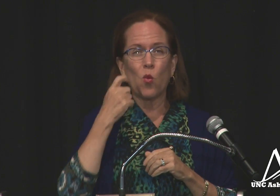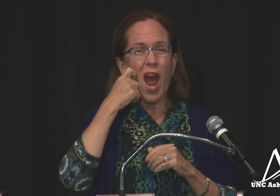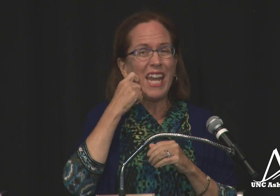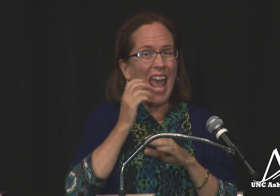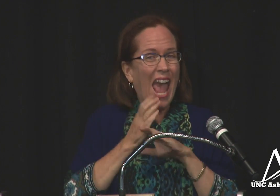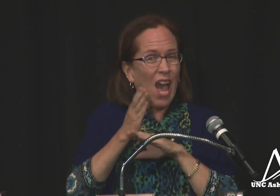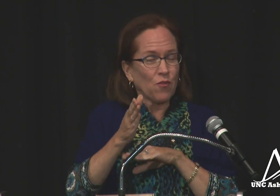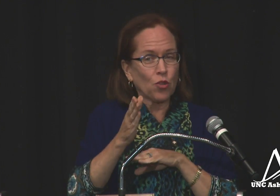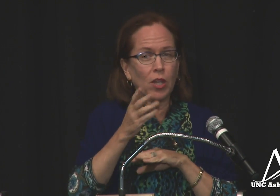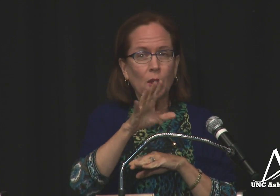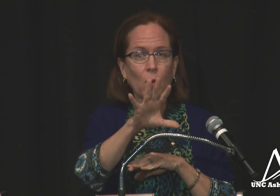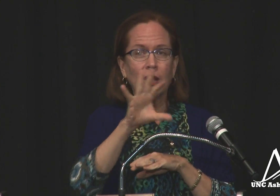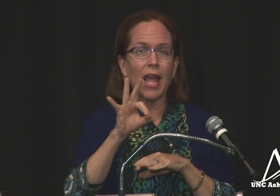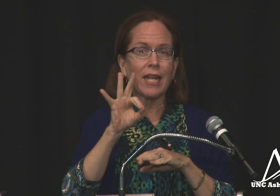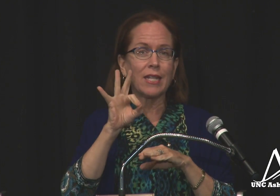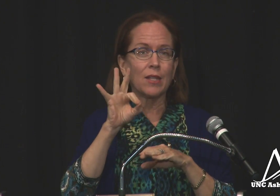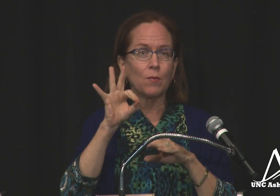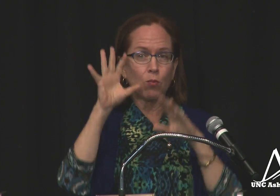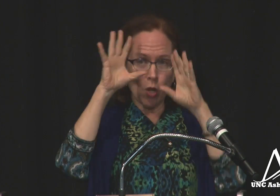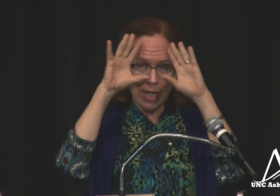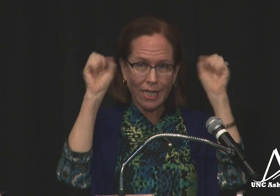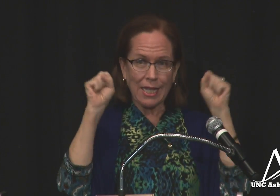Right after he was elected president